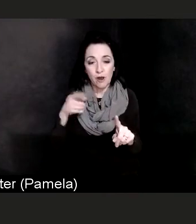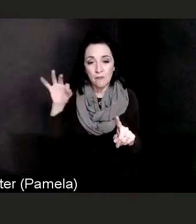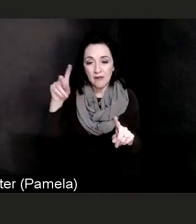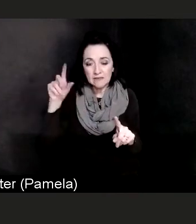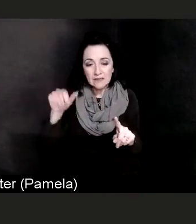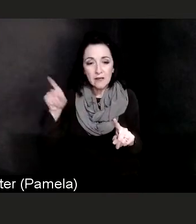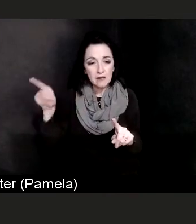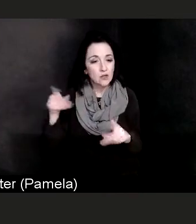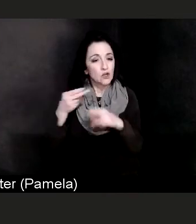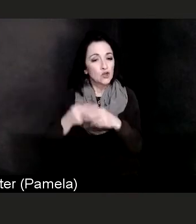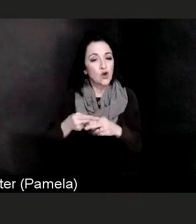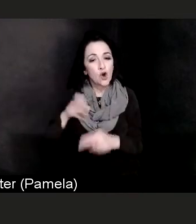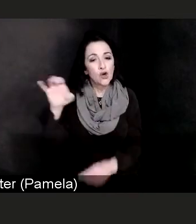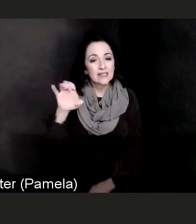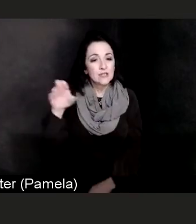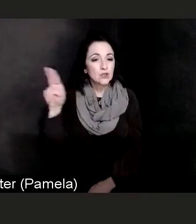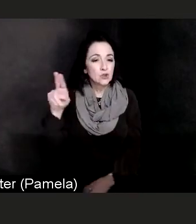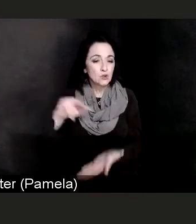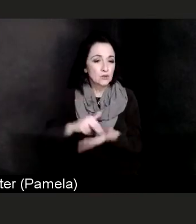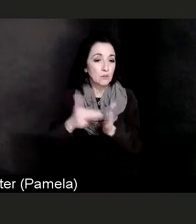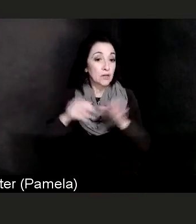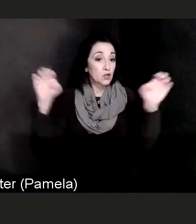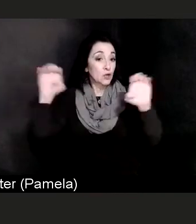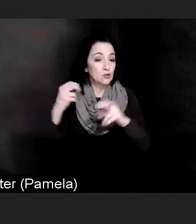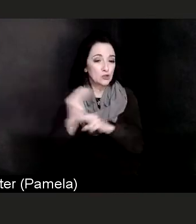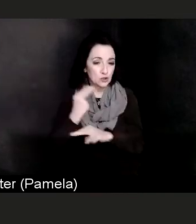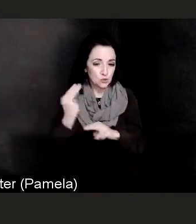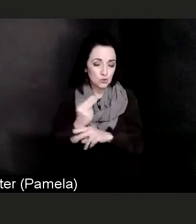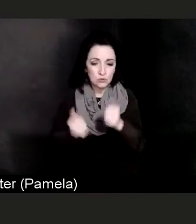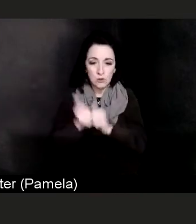or for most of us that listen to the news or read the papers,